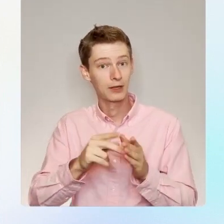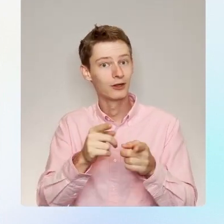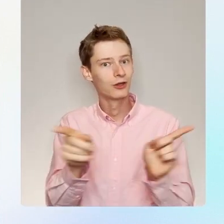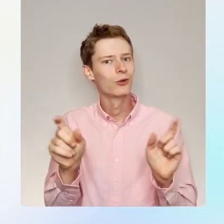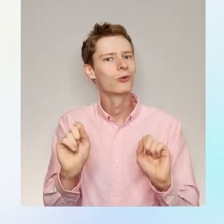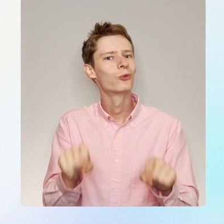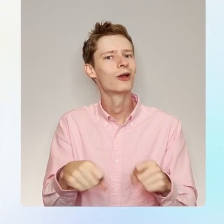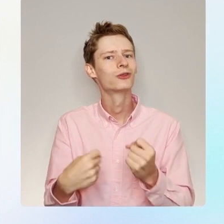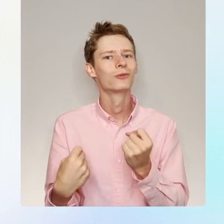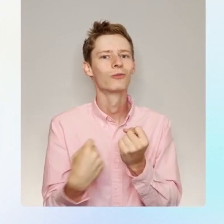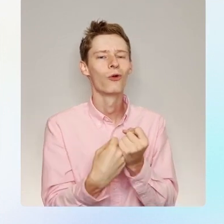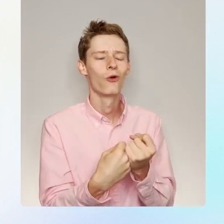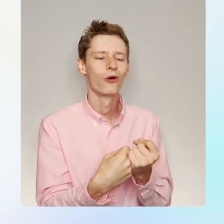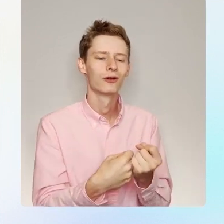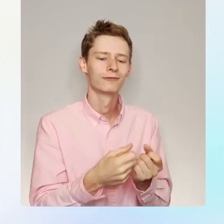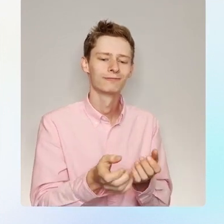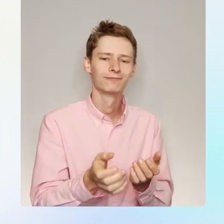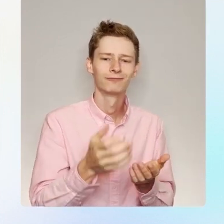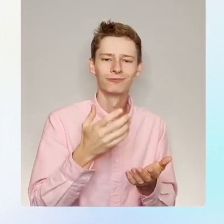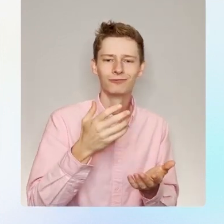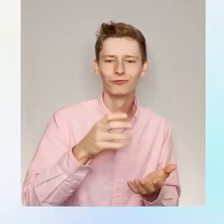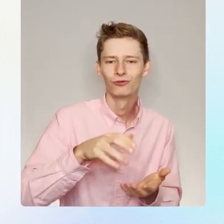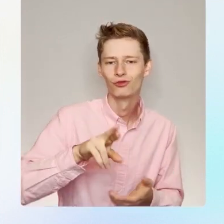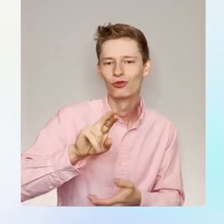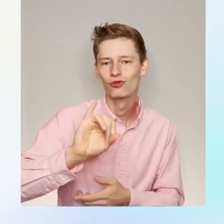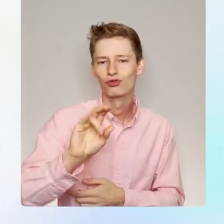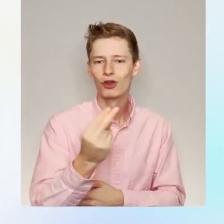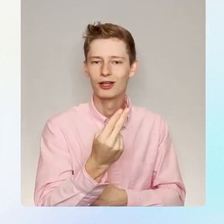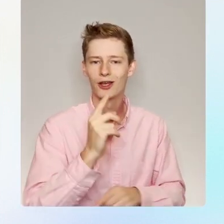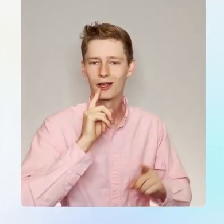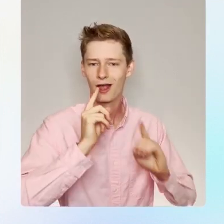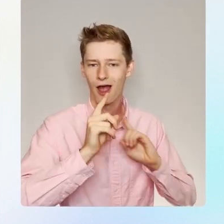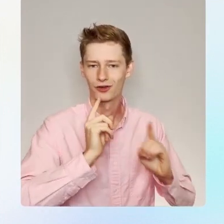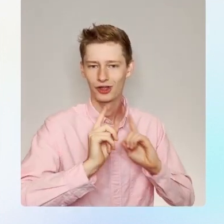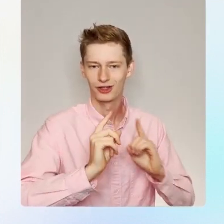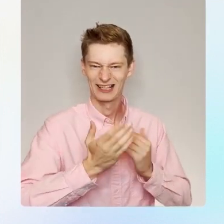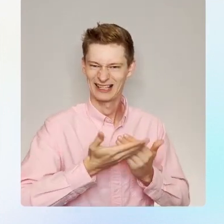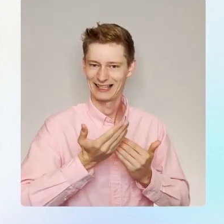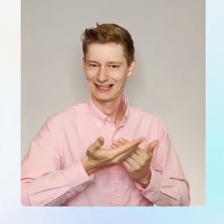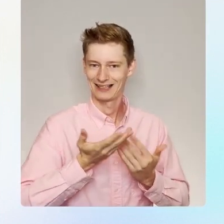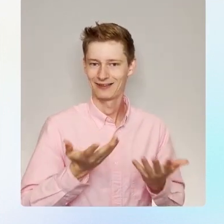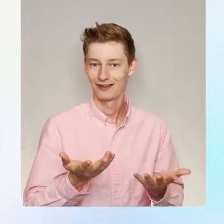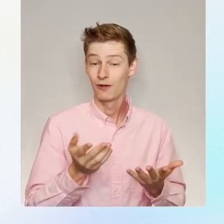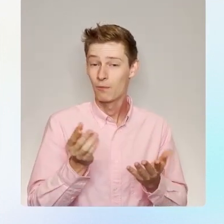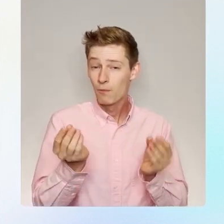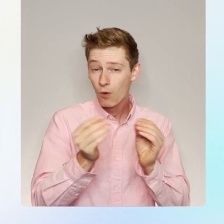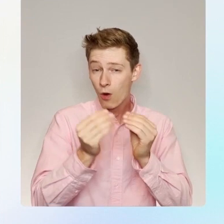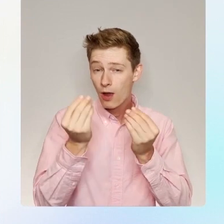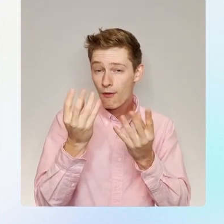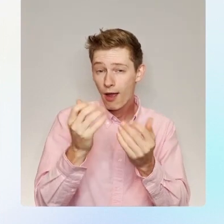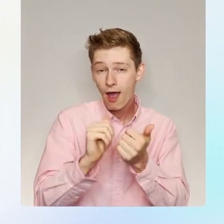rich conversations in an easy way. For details on how you can easily integrate